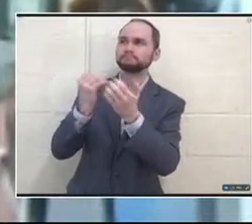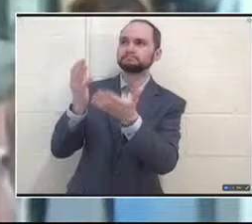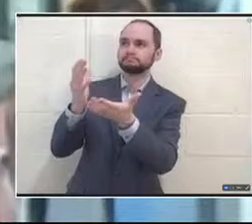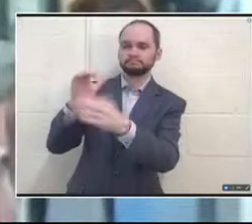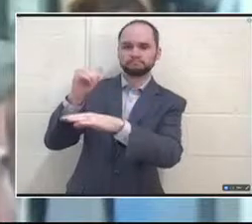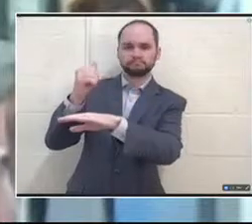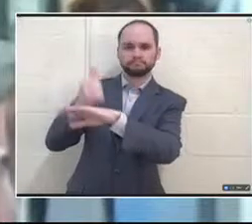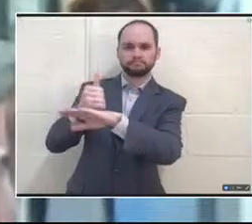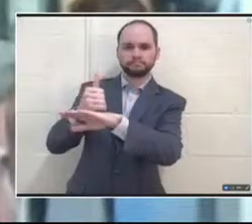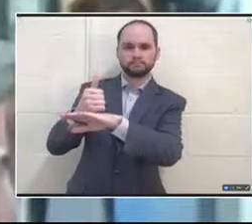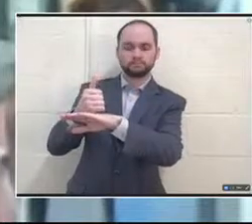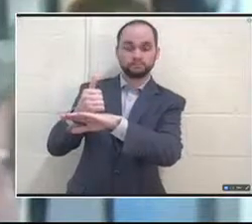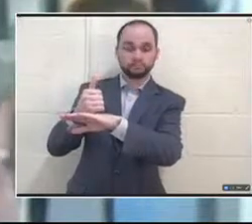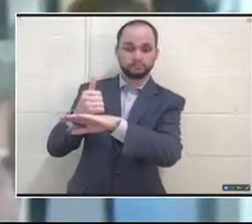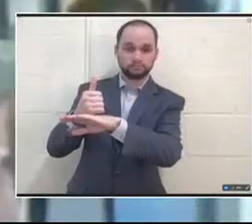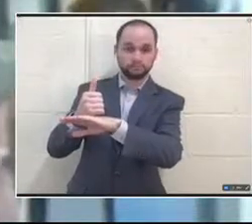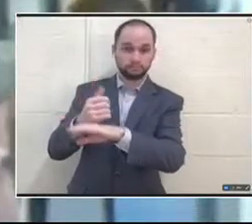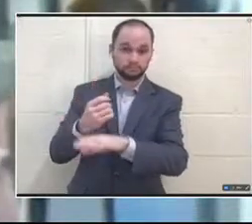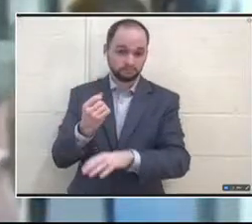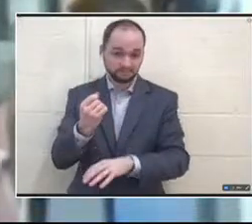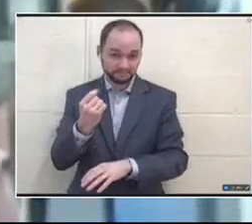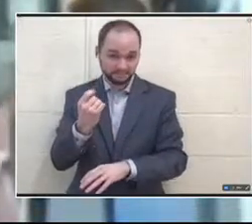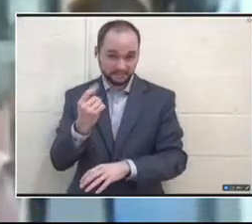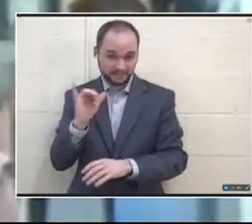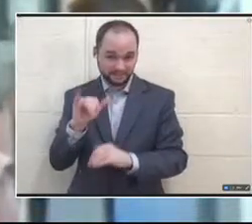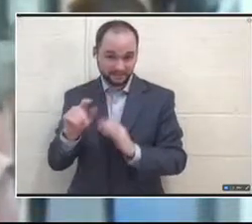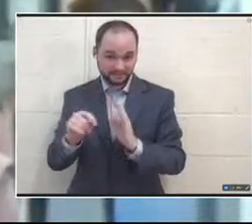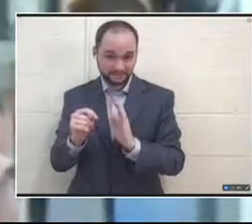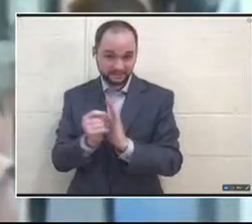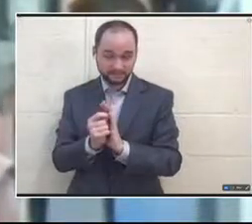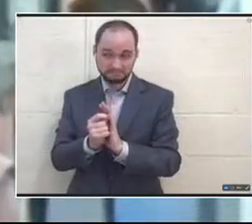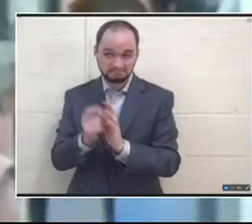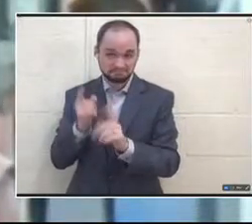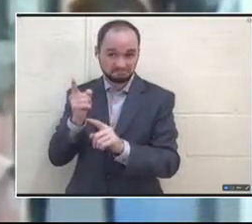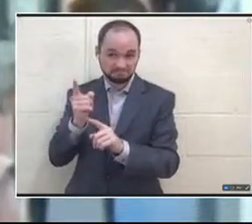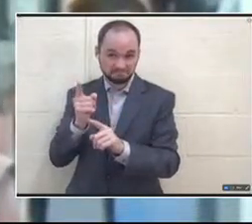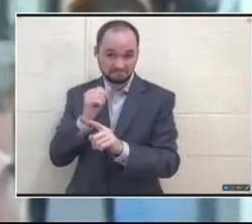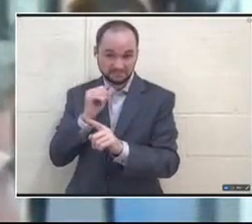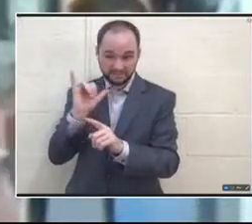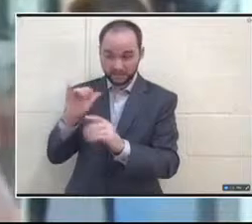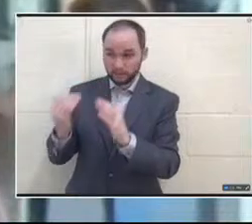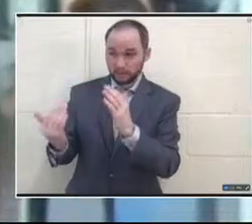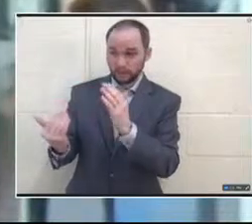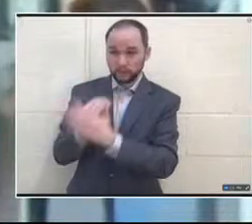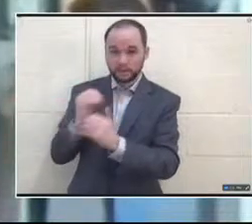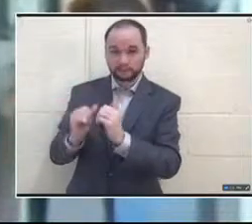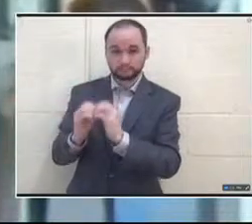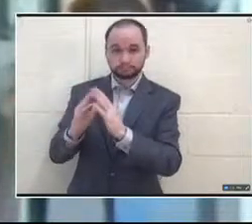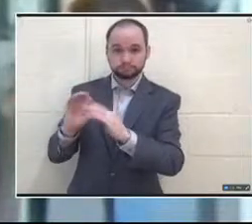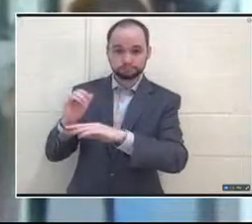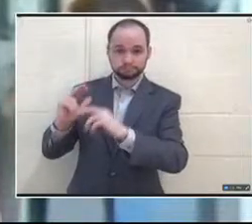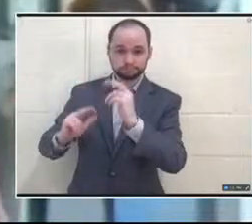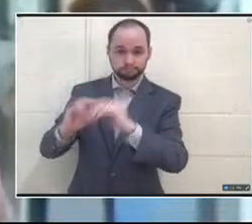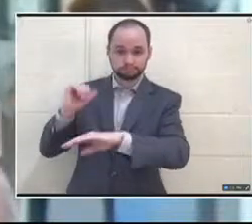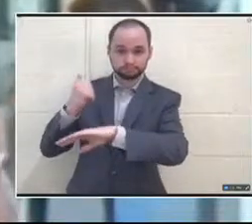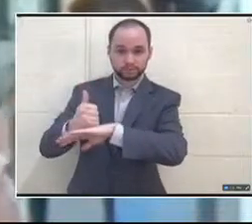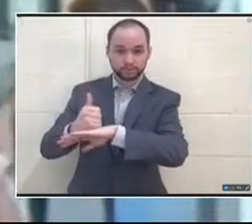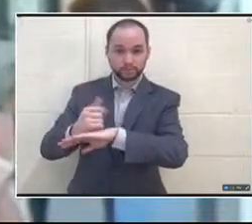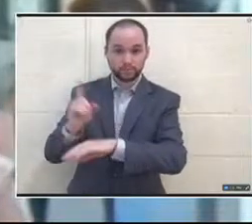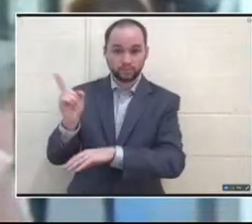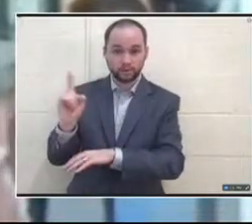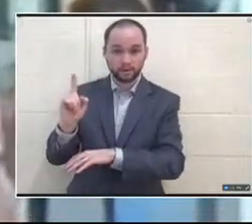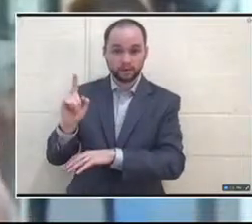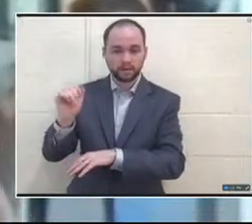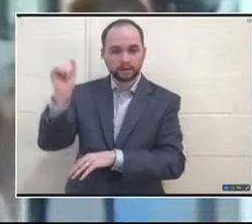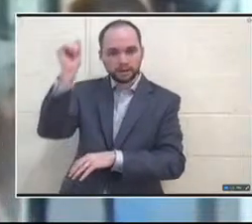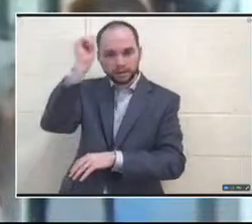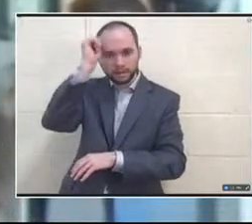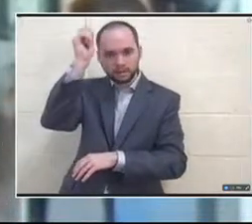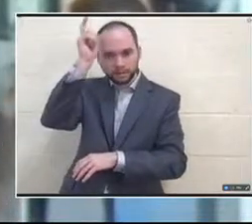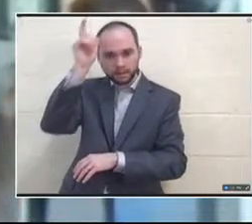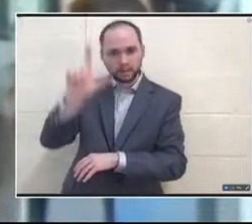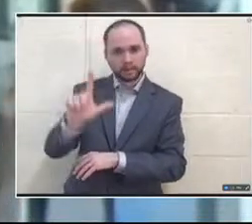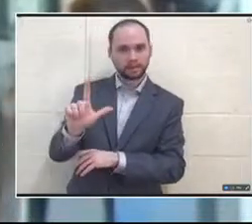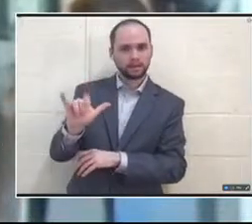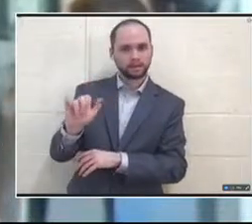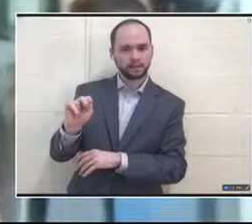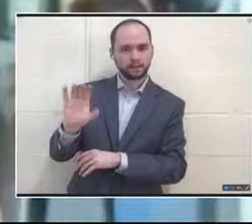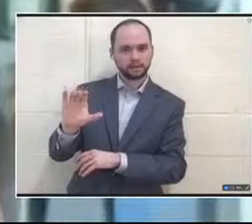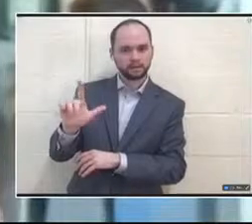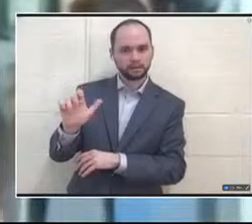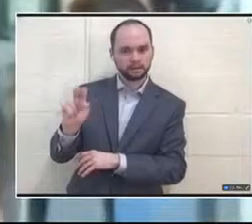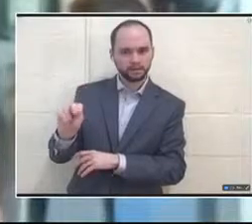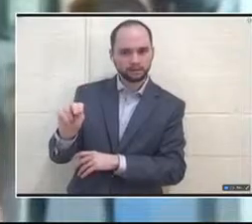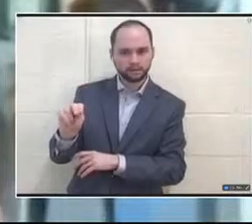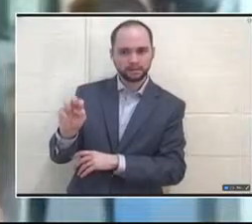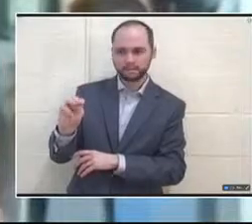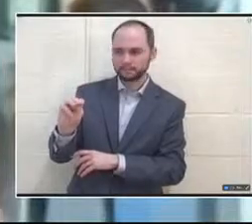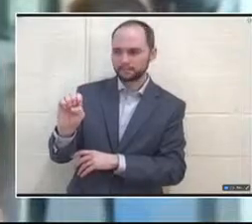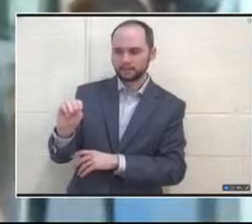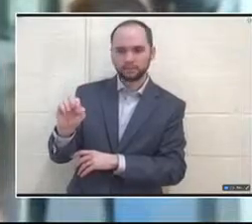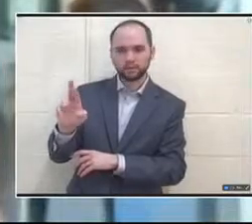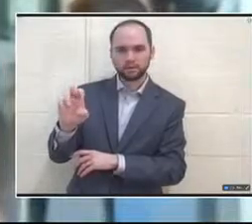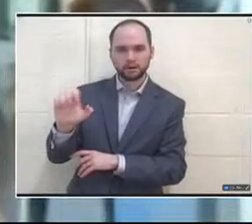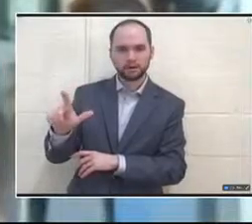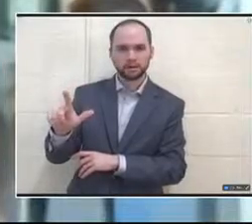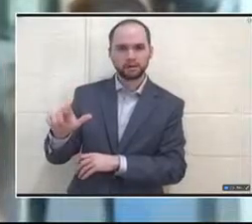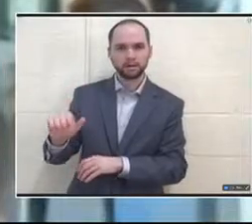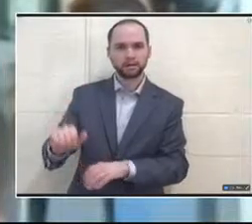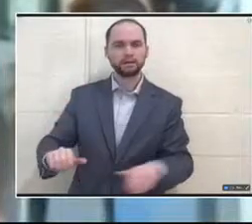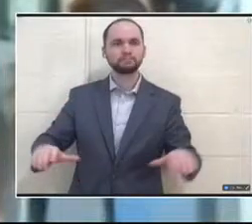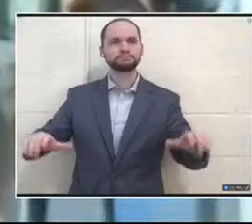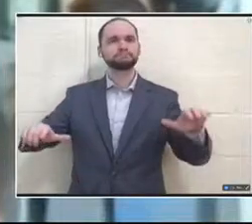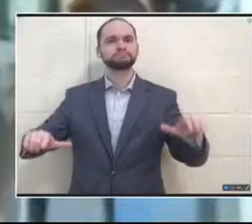so old it was, the Lincoln Memorial. I must say I was quite shocked and surprised because such